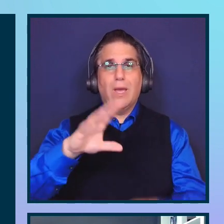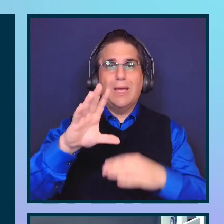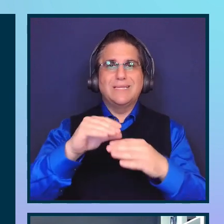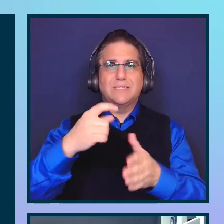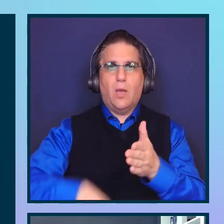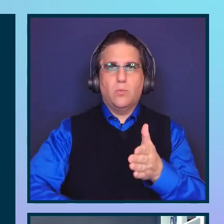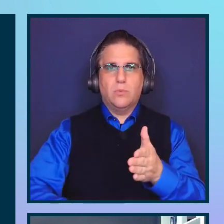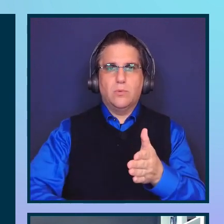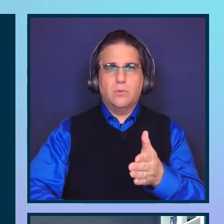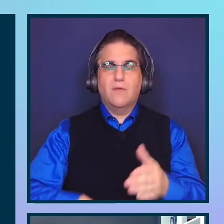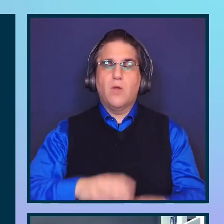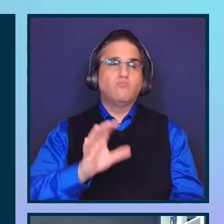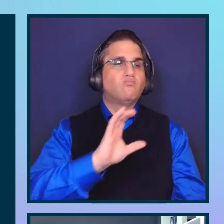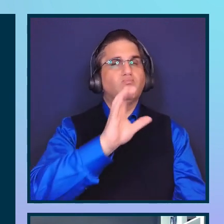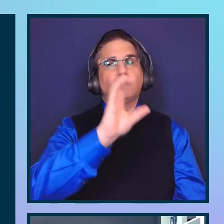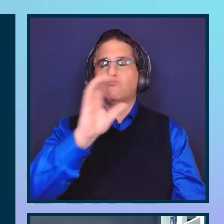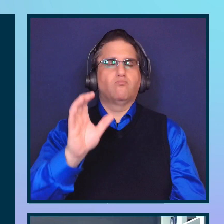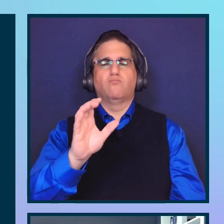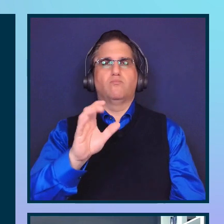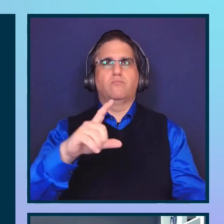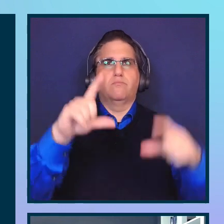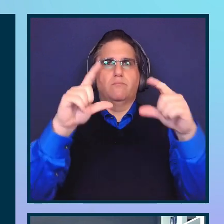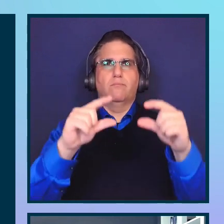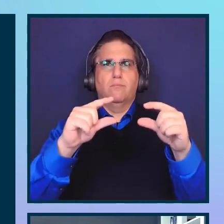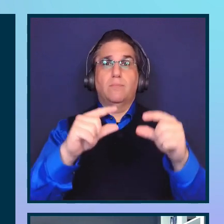a popup shows in your screen, enter your email to win 10% discount.